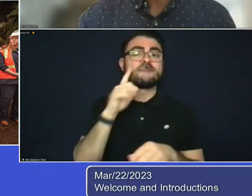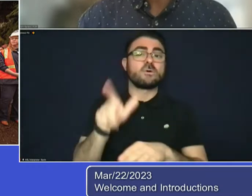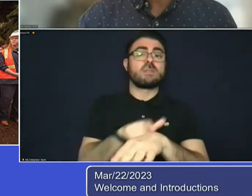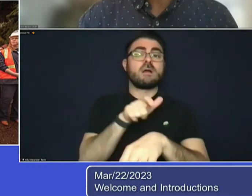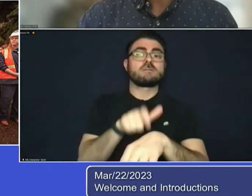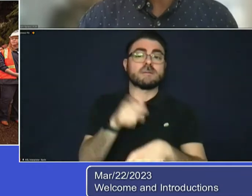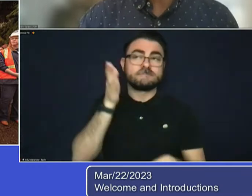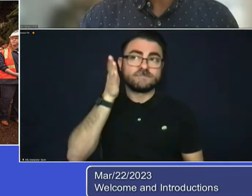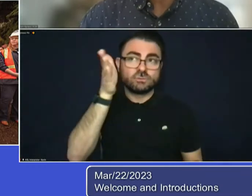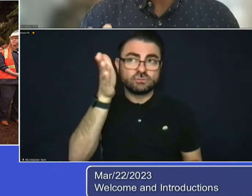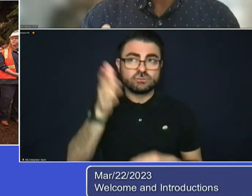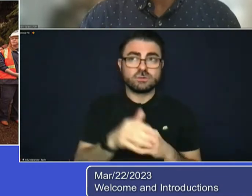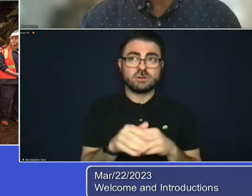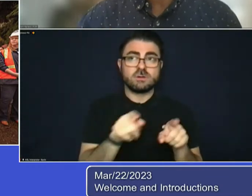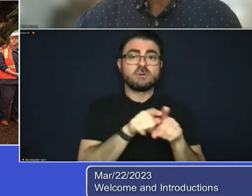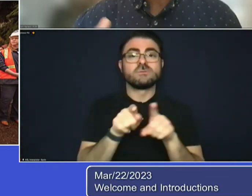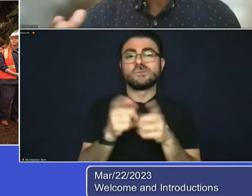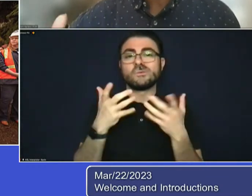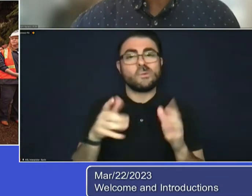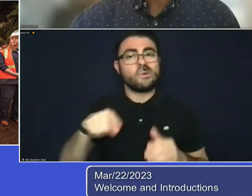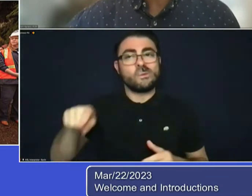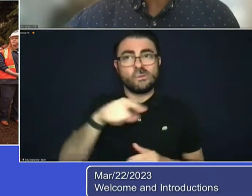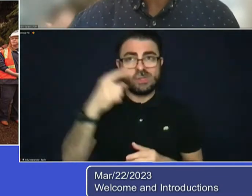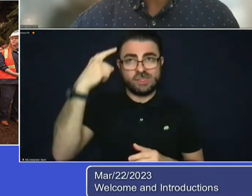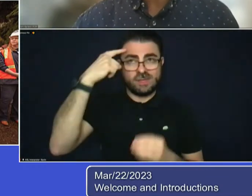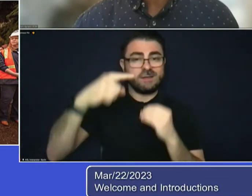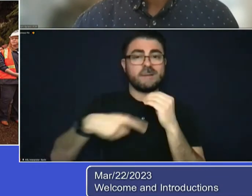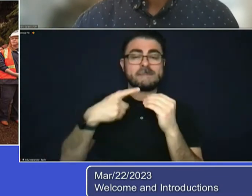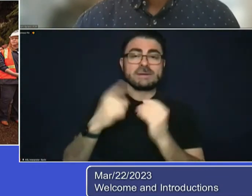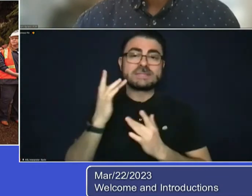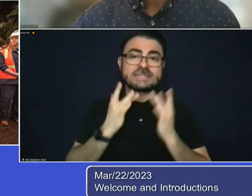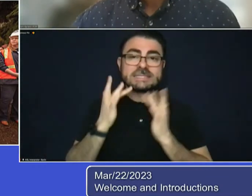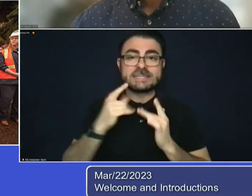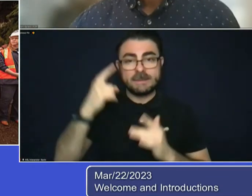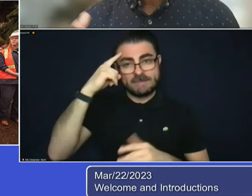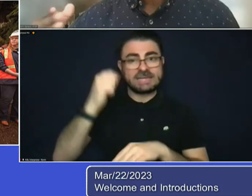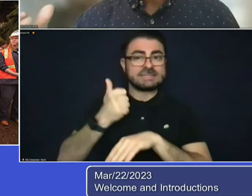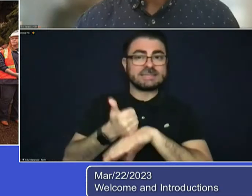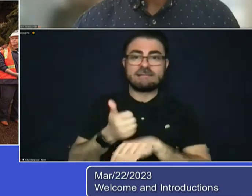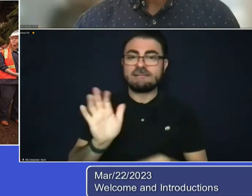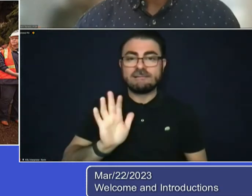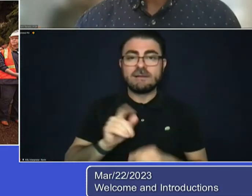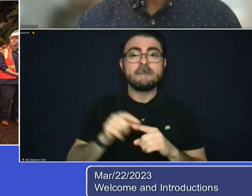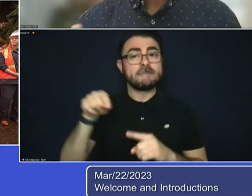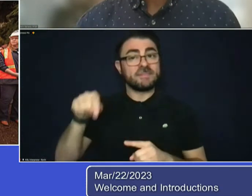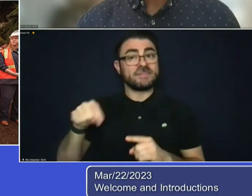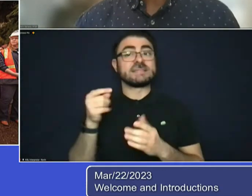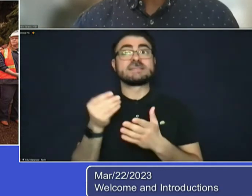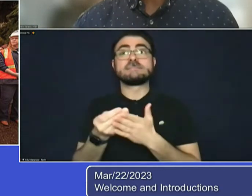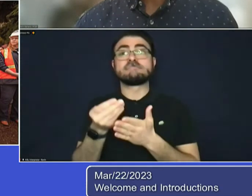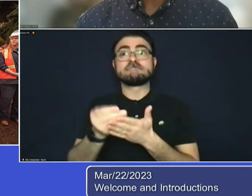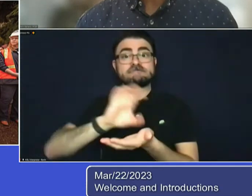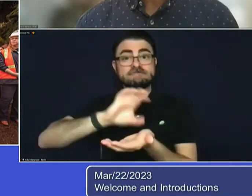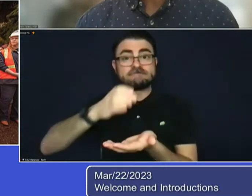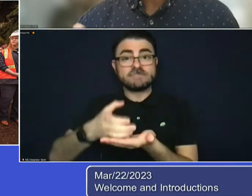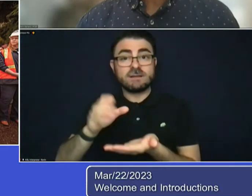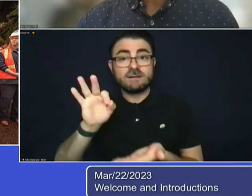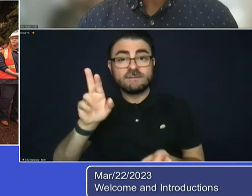START, WE ARE SEEDING THESE INVE INVESTMENTS, WE WANT FOLKS TO